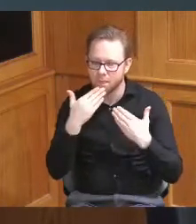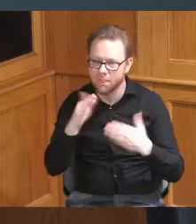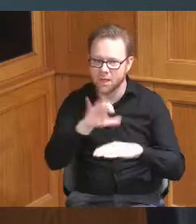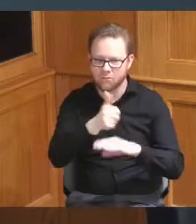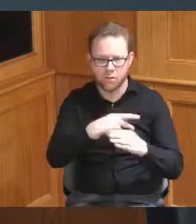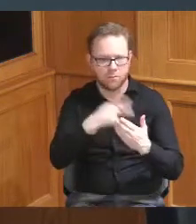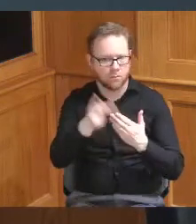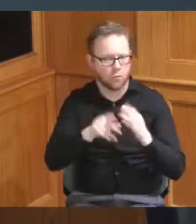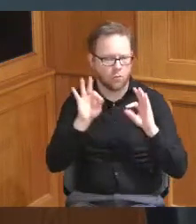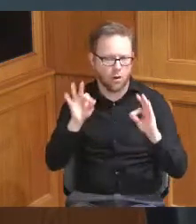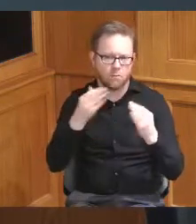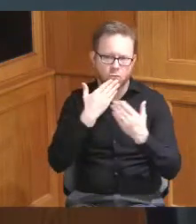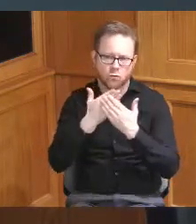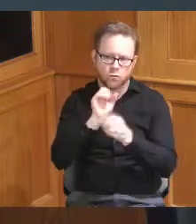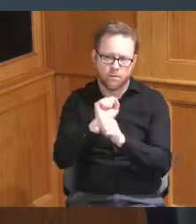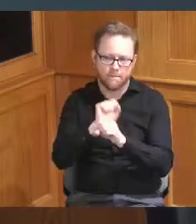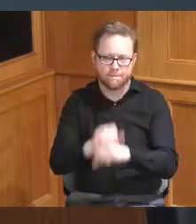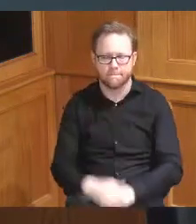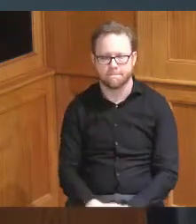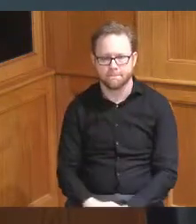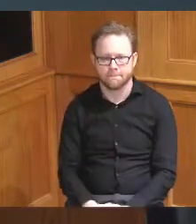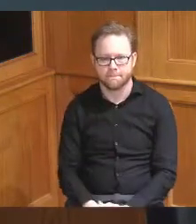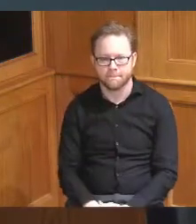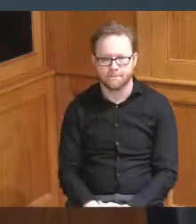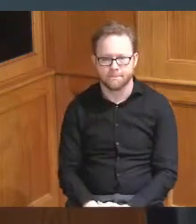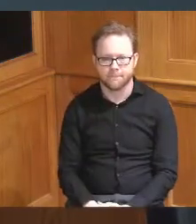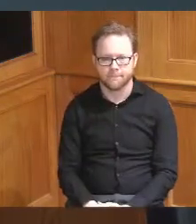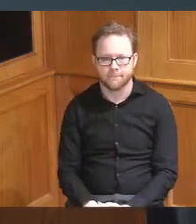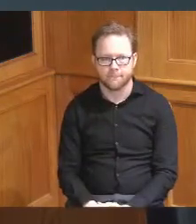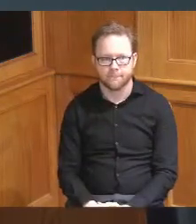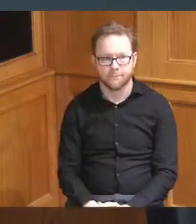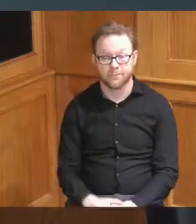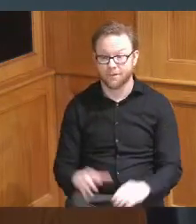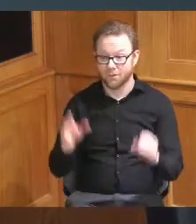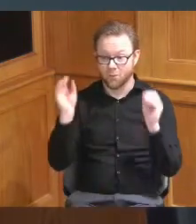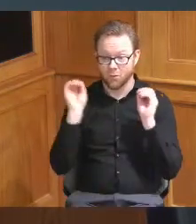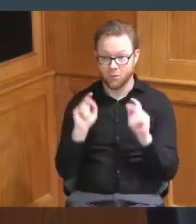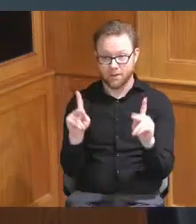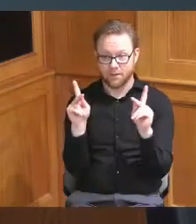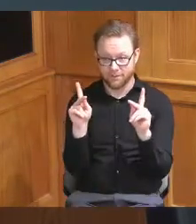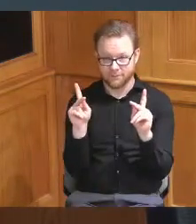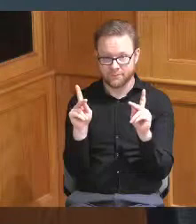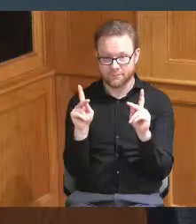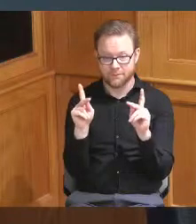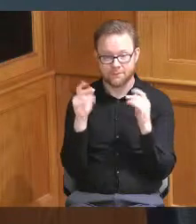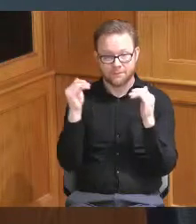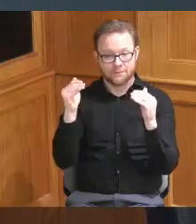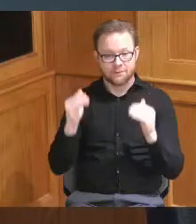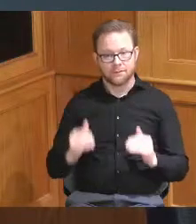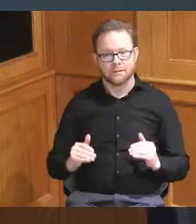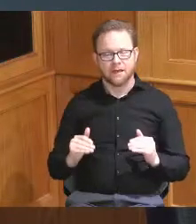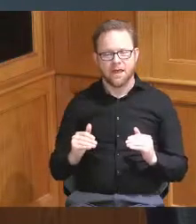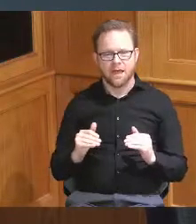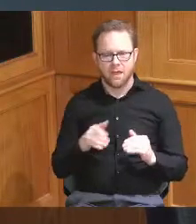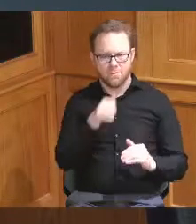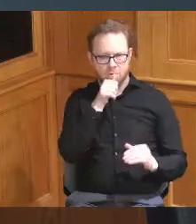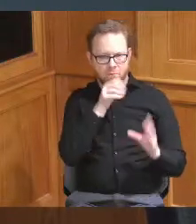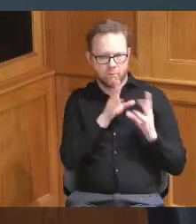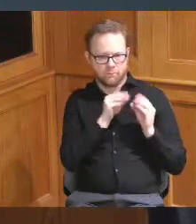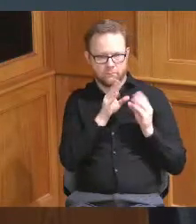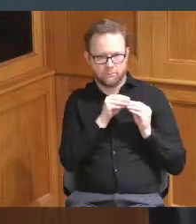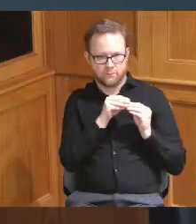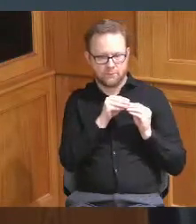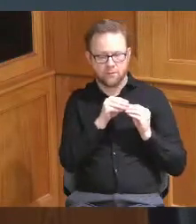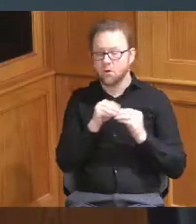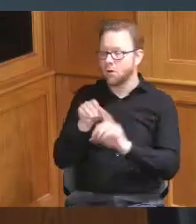job thank you thank you thank you okay and now we have an executive session Madam chair oh I'm so